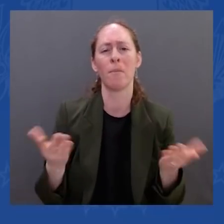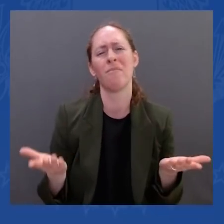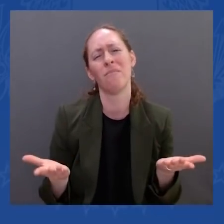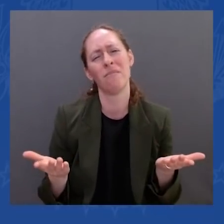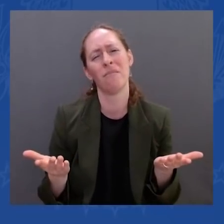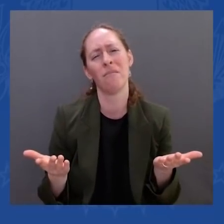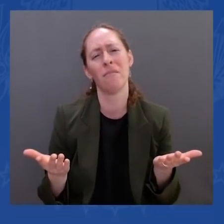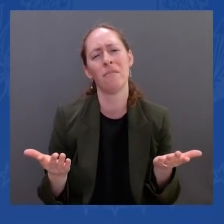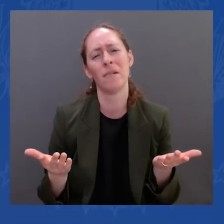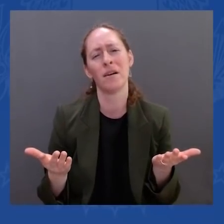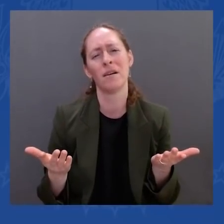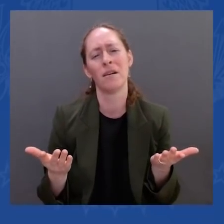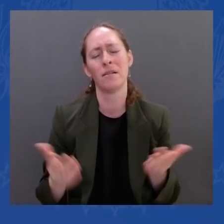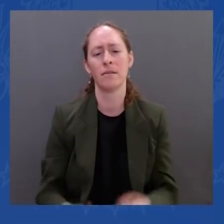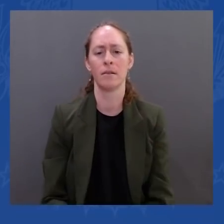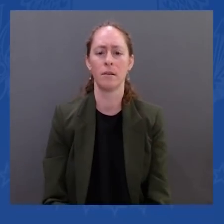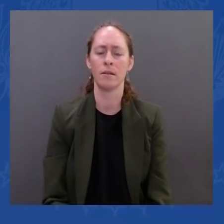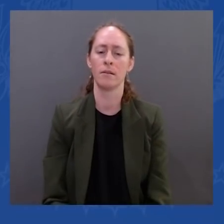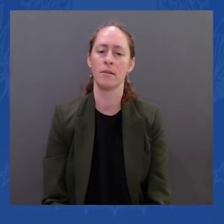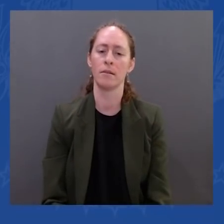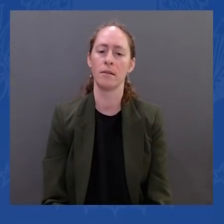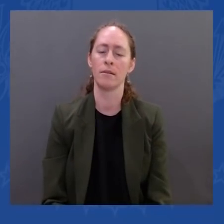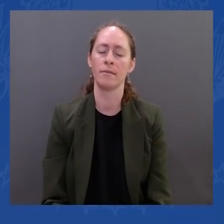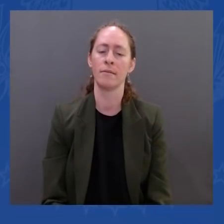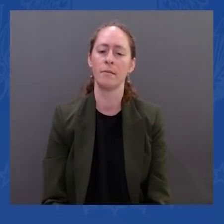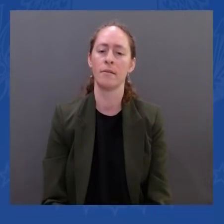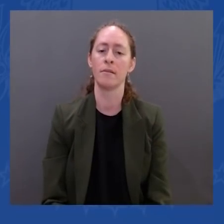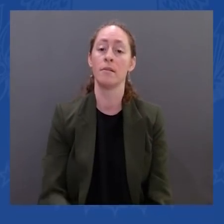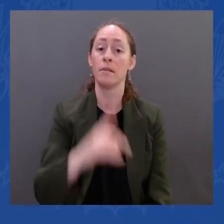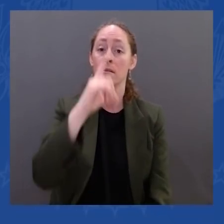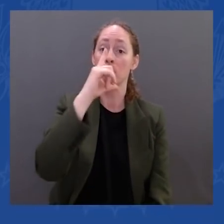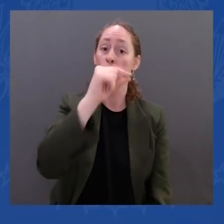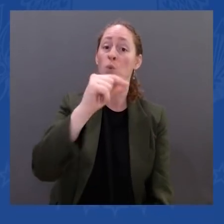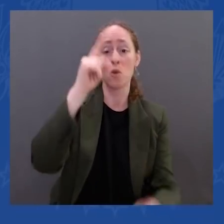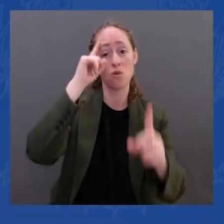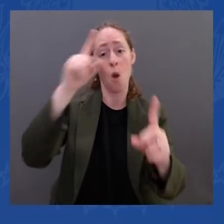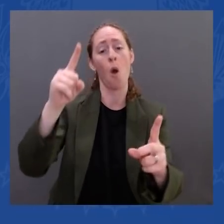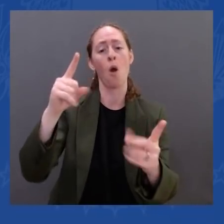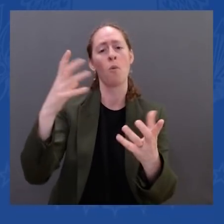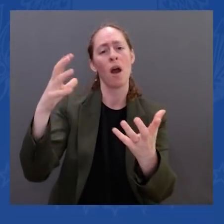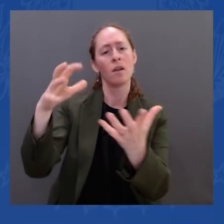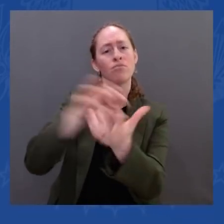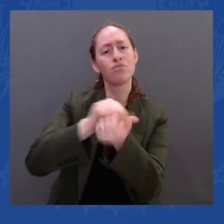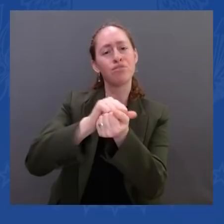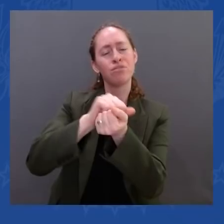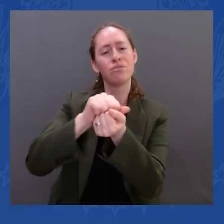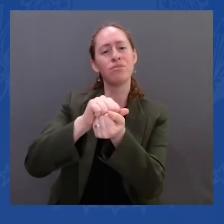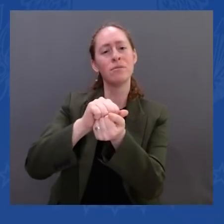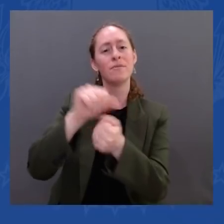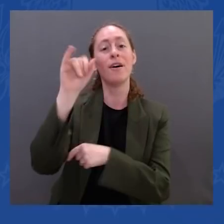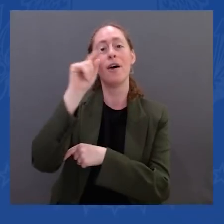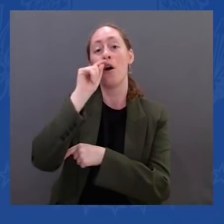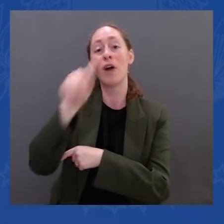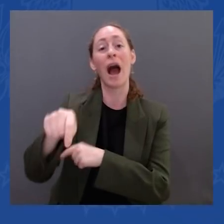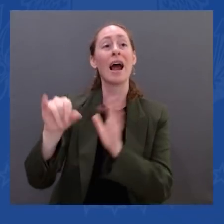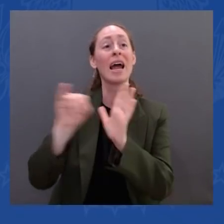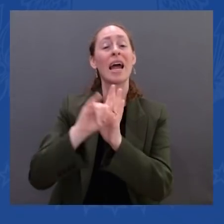is eliminate the identity of Ukraine -- the identity. He can't occupy it, but he can try to destroy its identity.